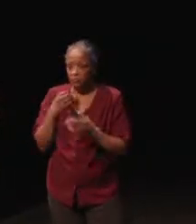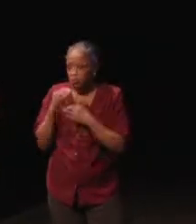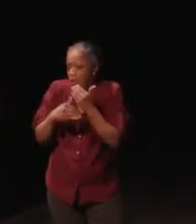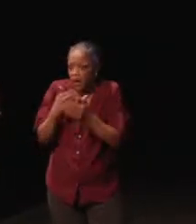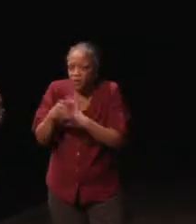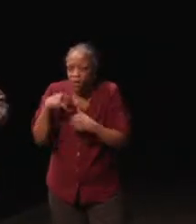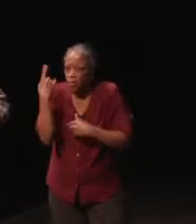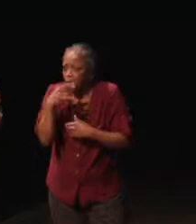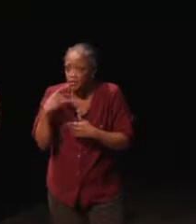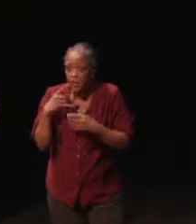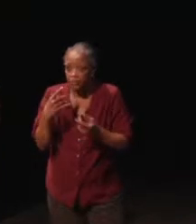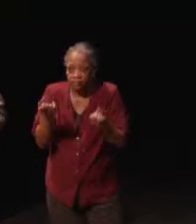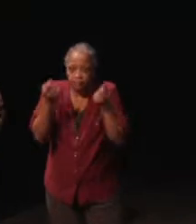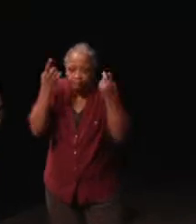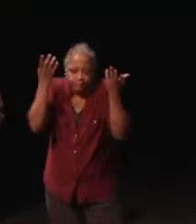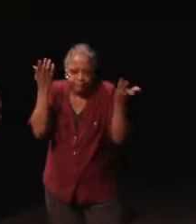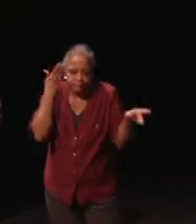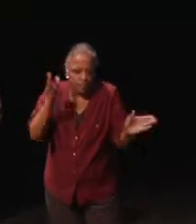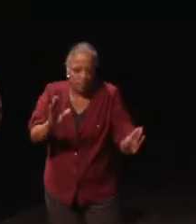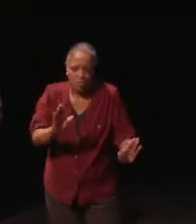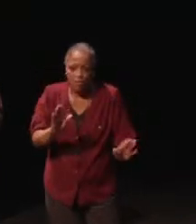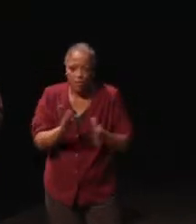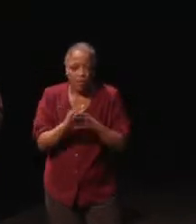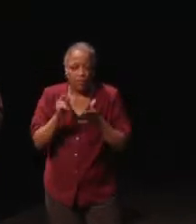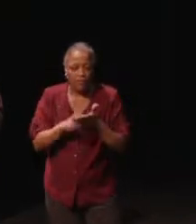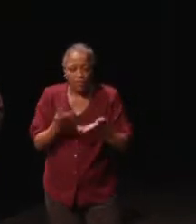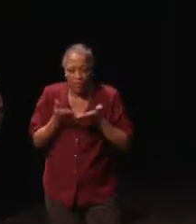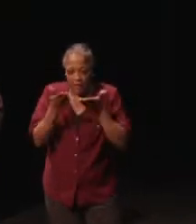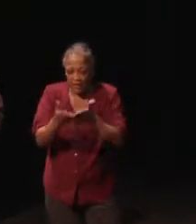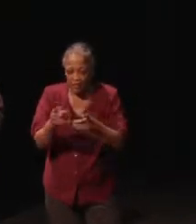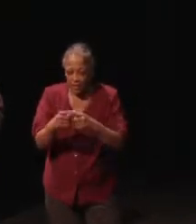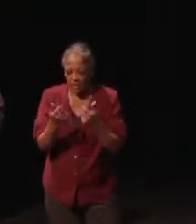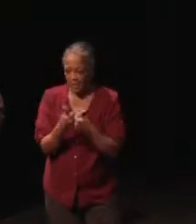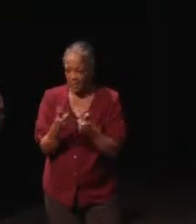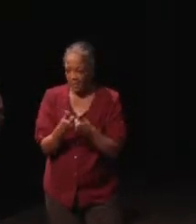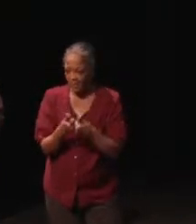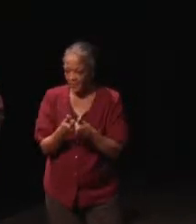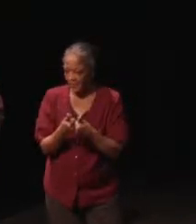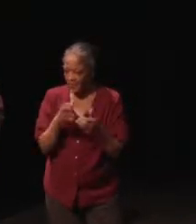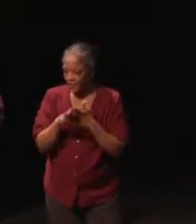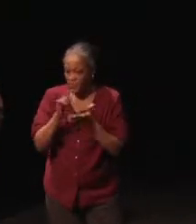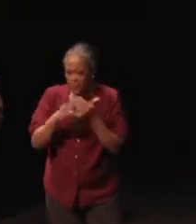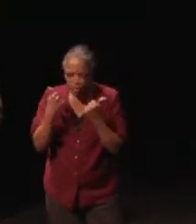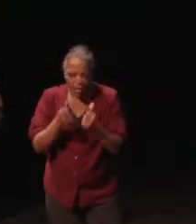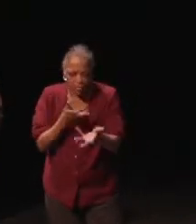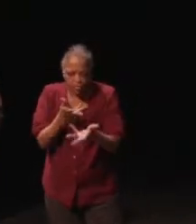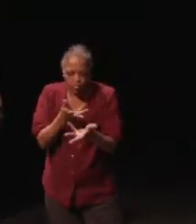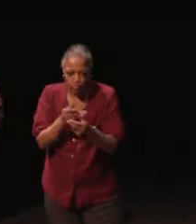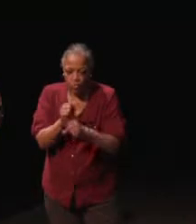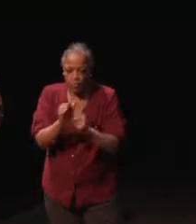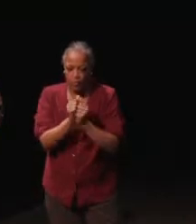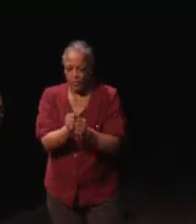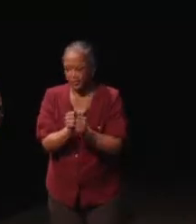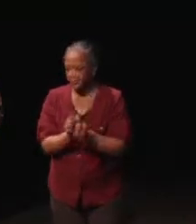be with trying to bring some of these things to the game. So, that's another thing we're trying to work on now.